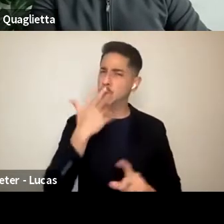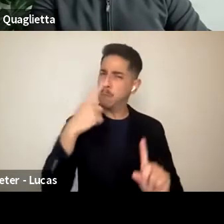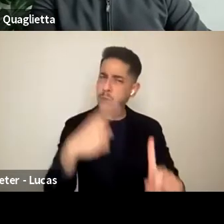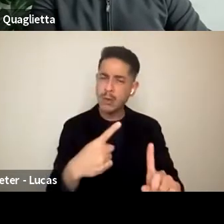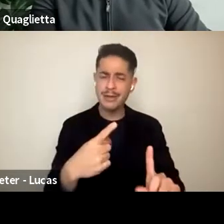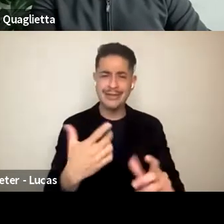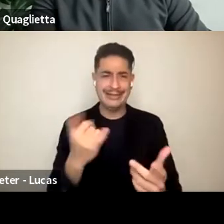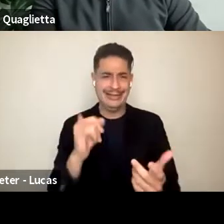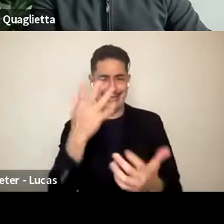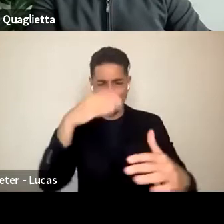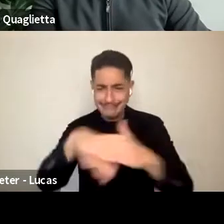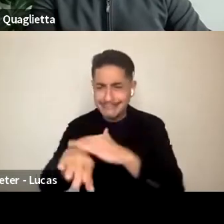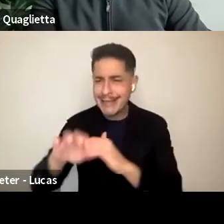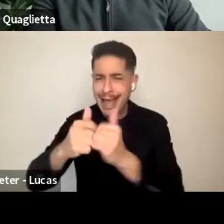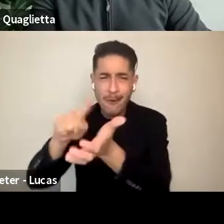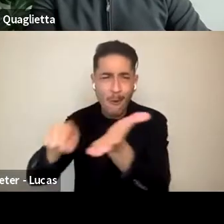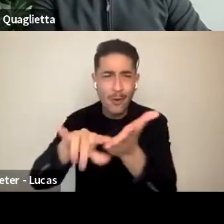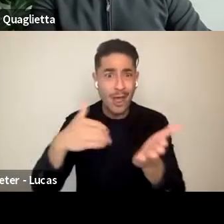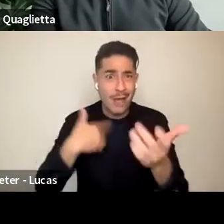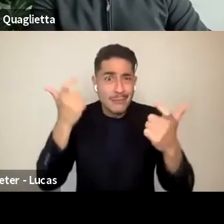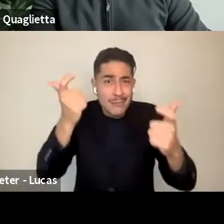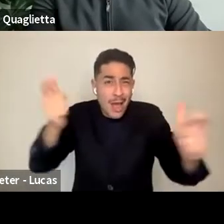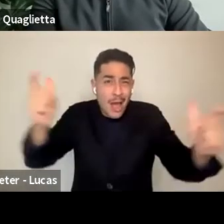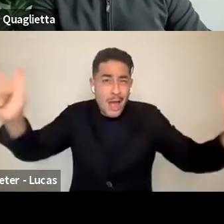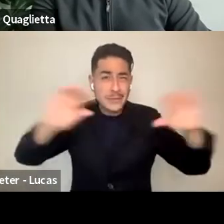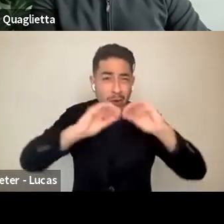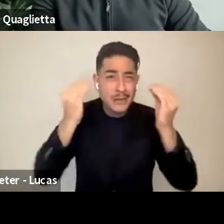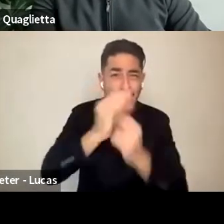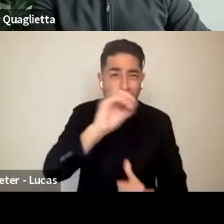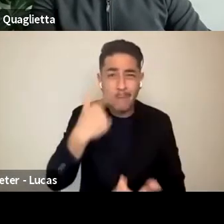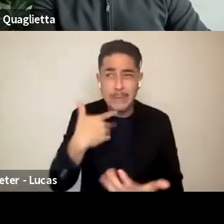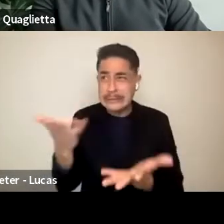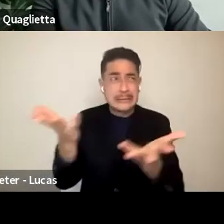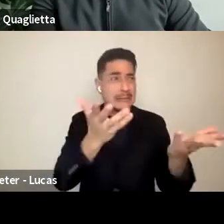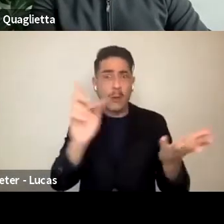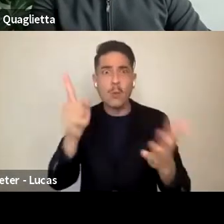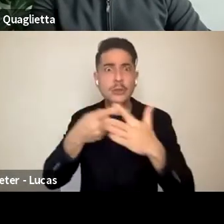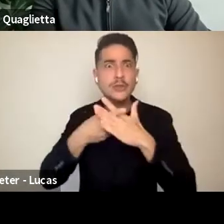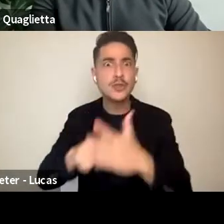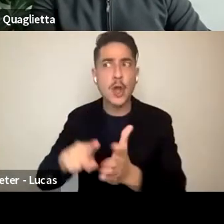you have a massive organization that you don't even know? Right. So you probably need to ask someone.